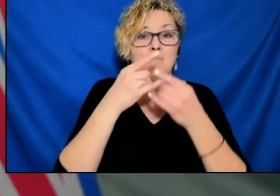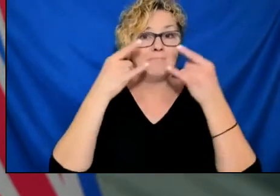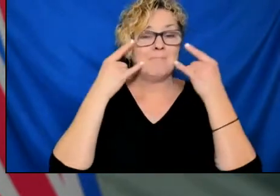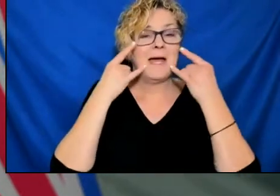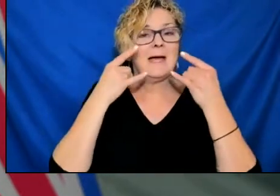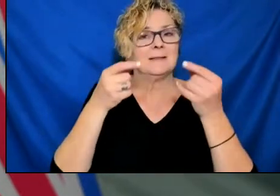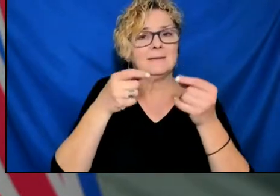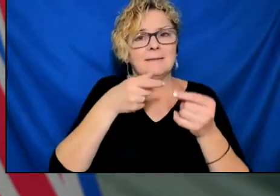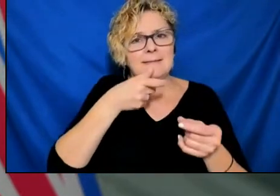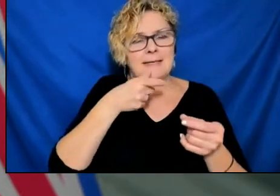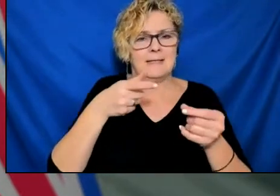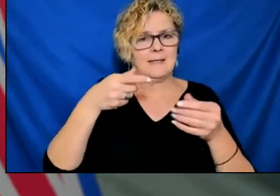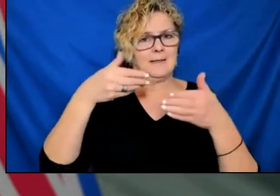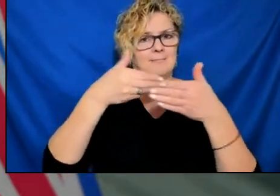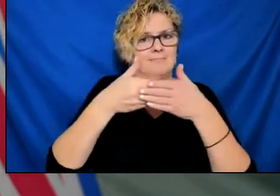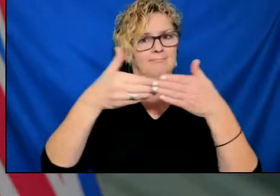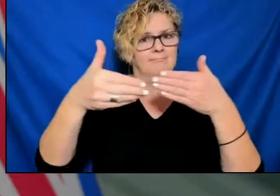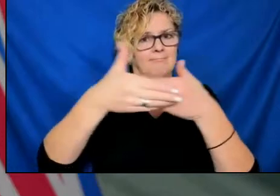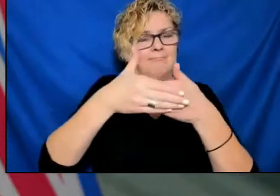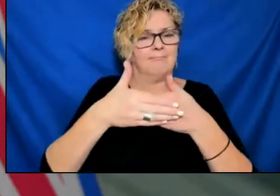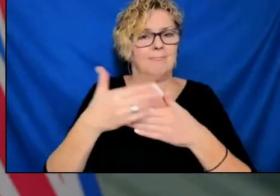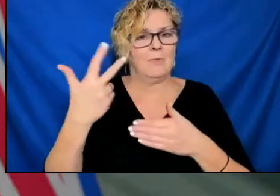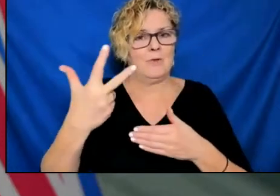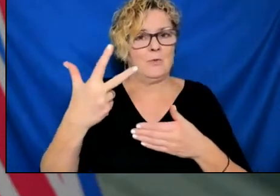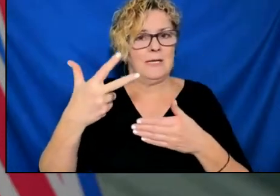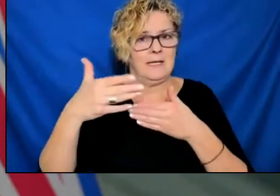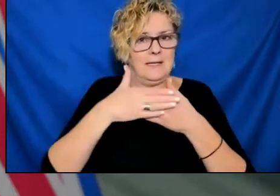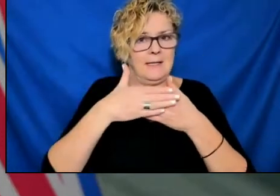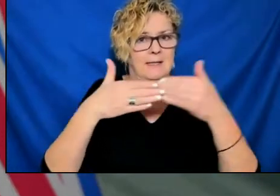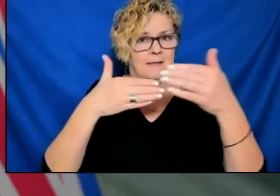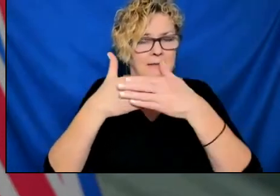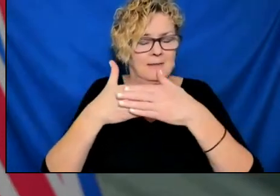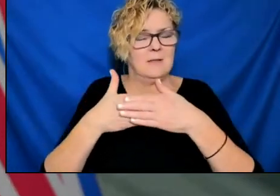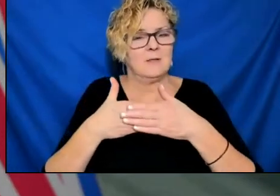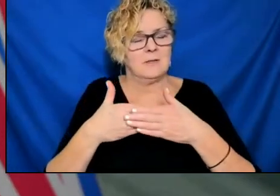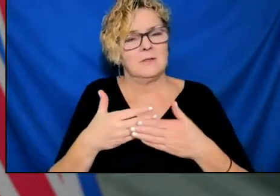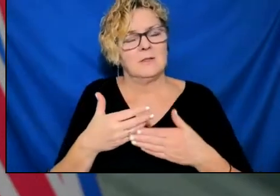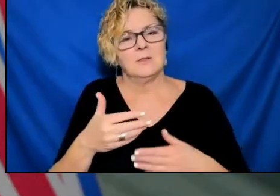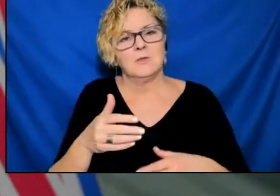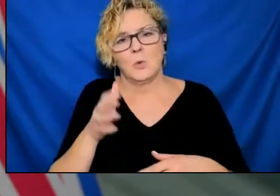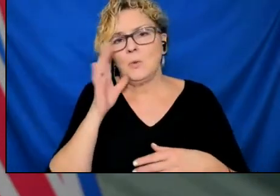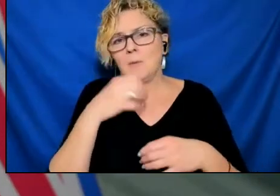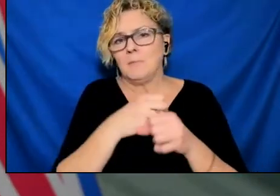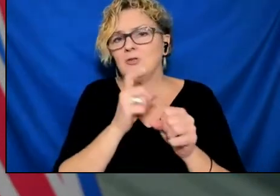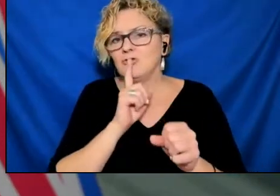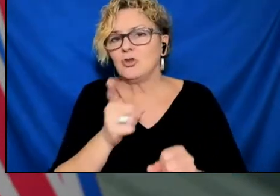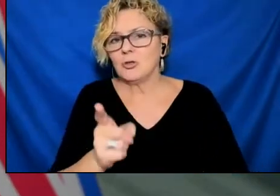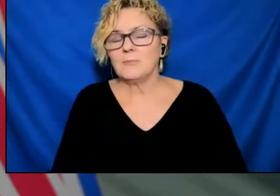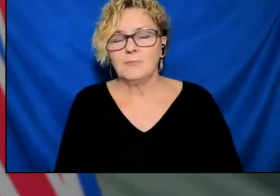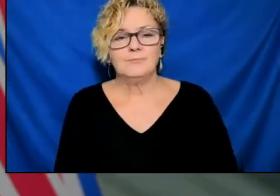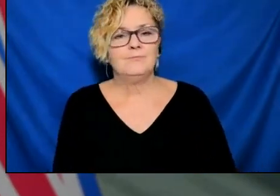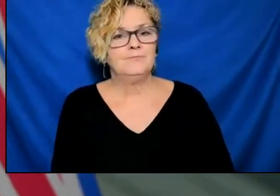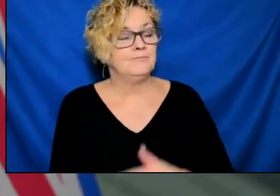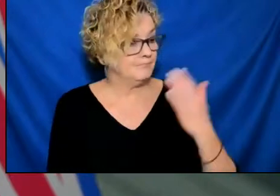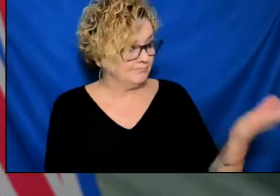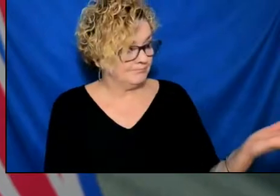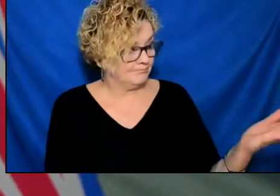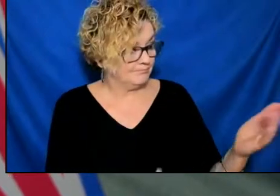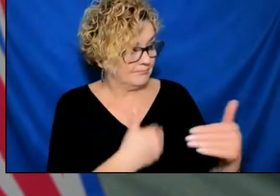continue to provide. So that is also work that will be undertaken next week.